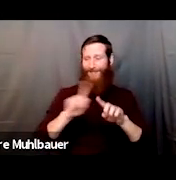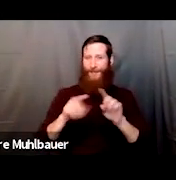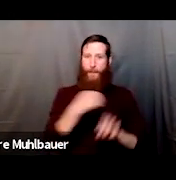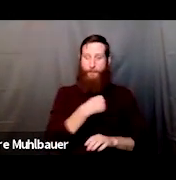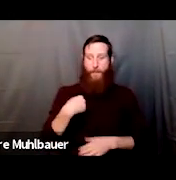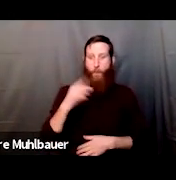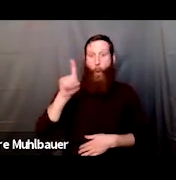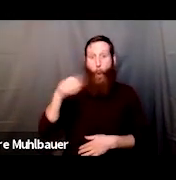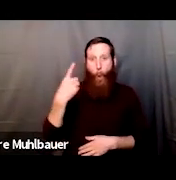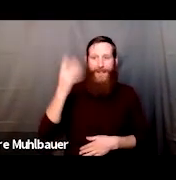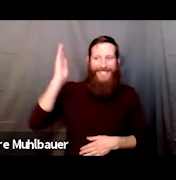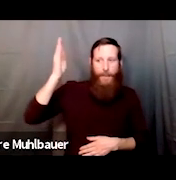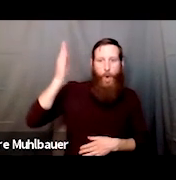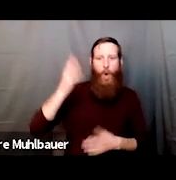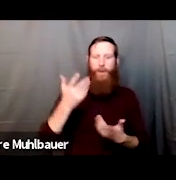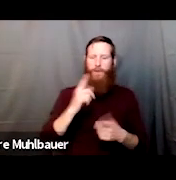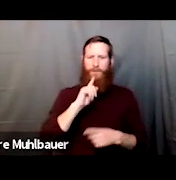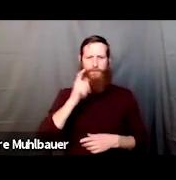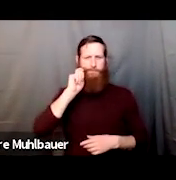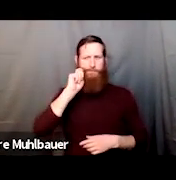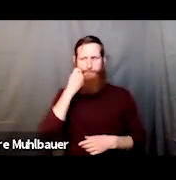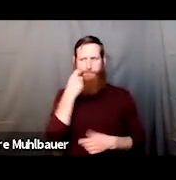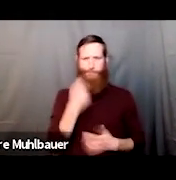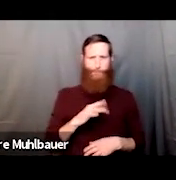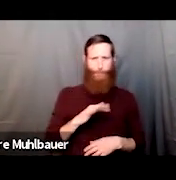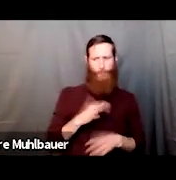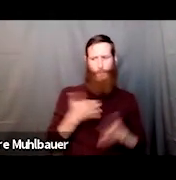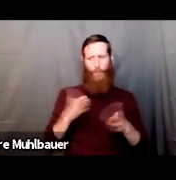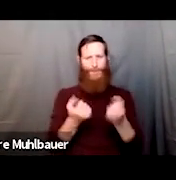and LECTURES, it is a really cool way to support your local community avalanche center.